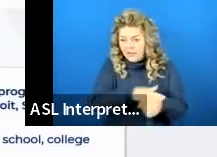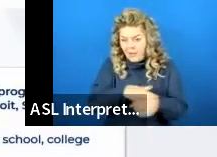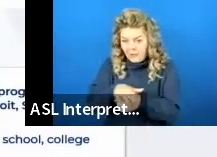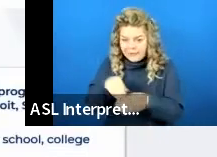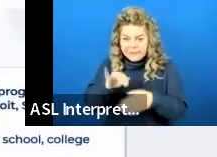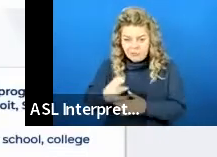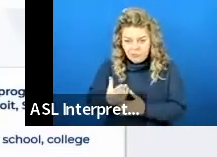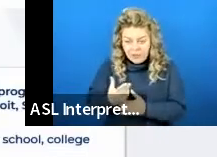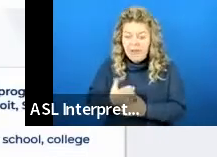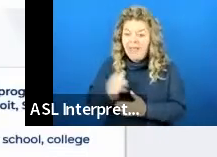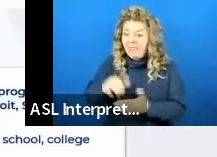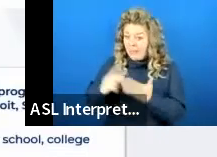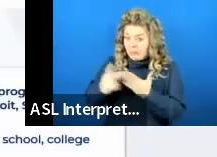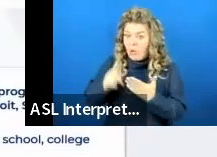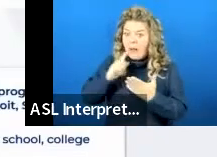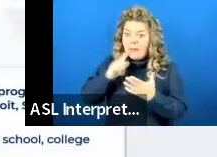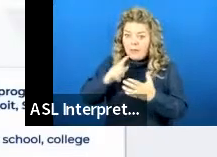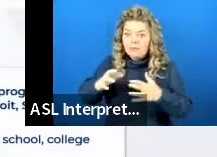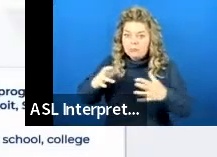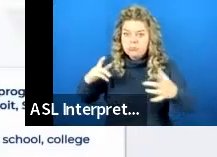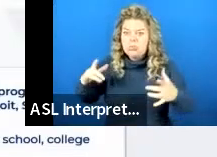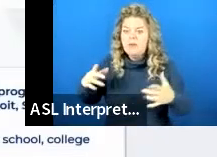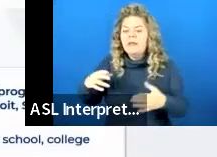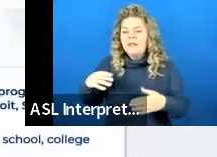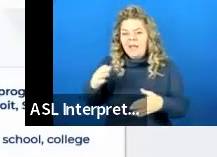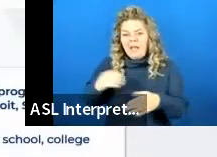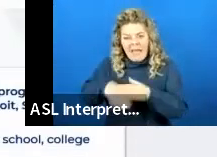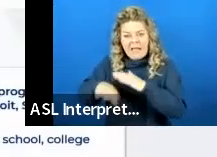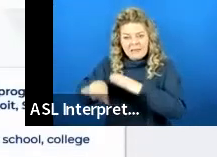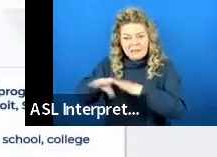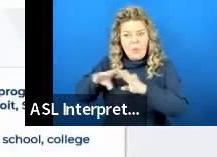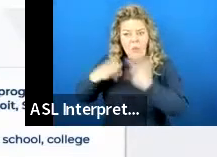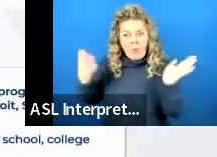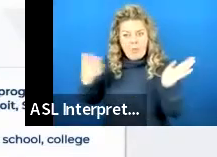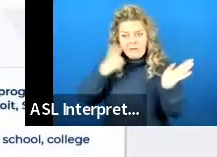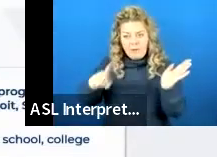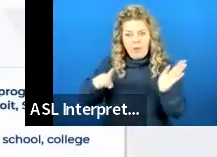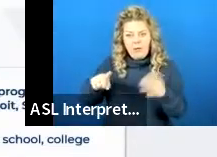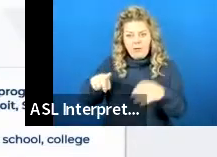The program is enhancing higher ed access. It has supported 660 students to